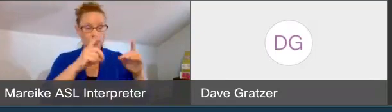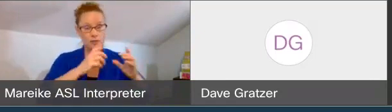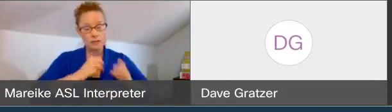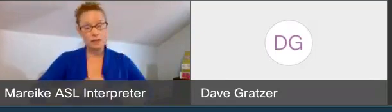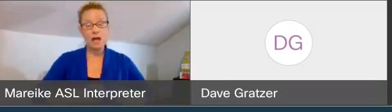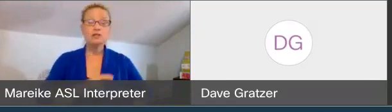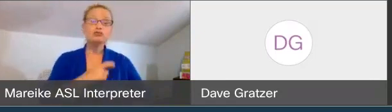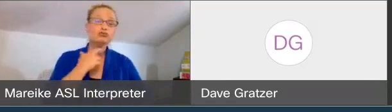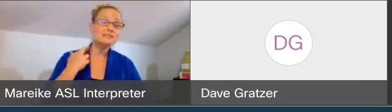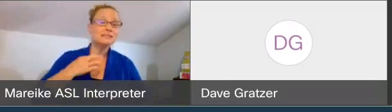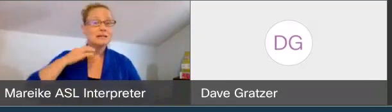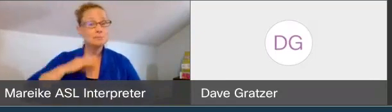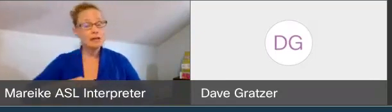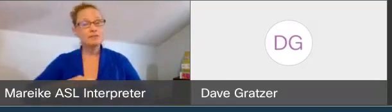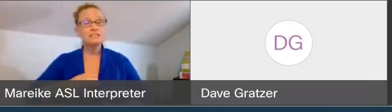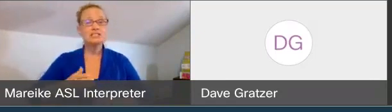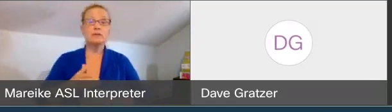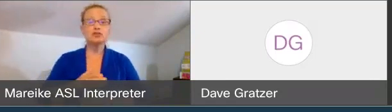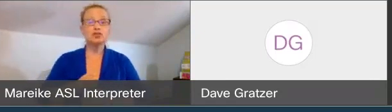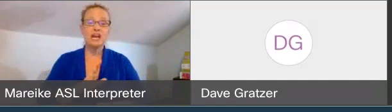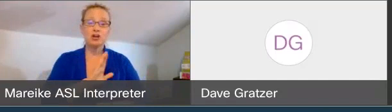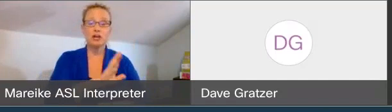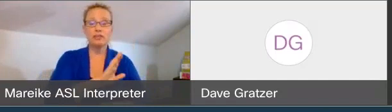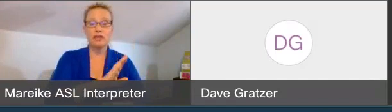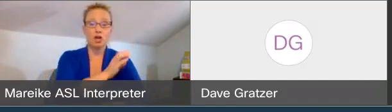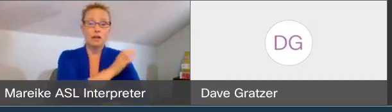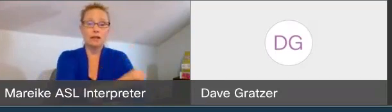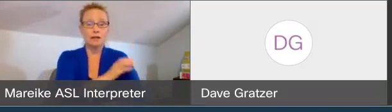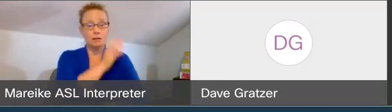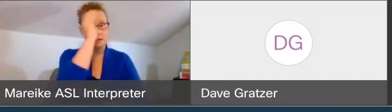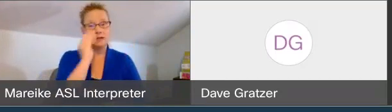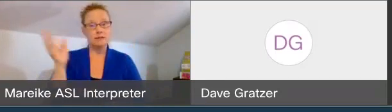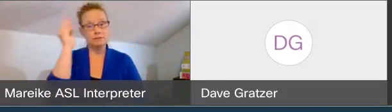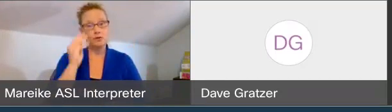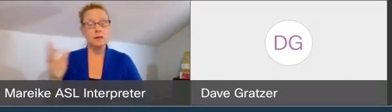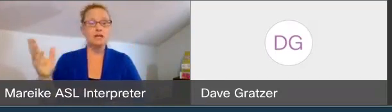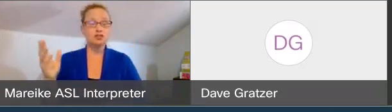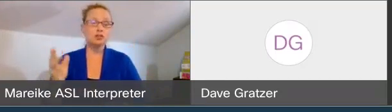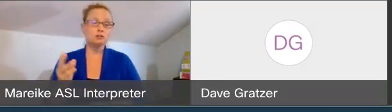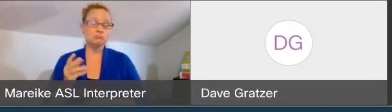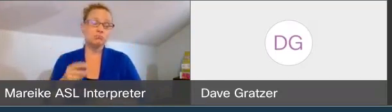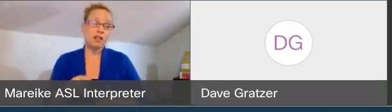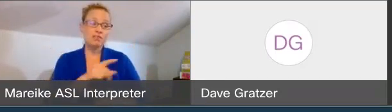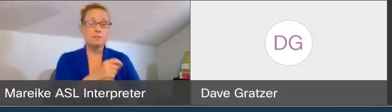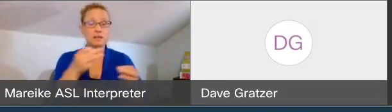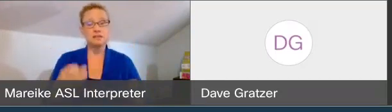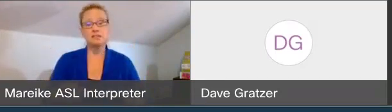of sharing their clinical information and letting them make that choice. And that choice may change